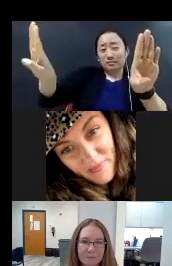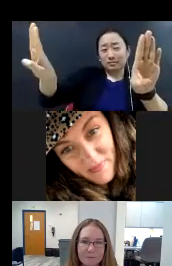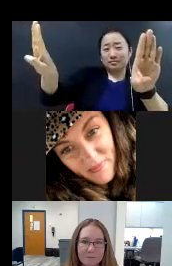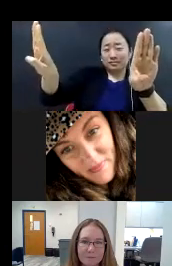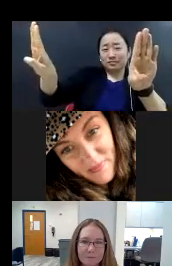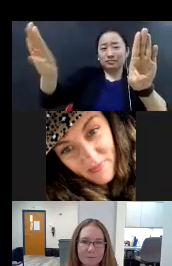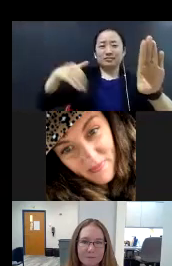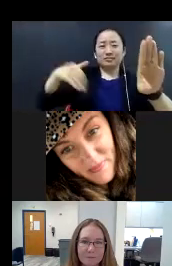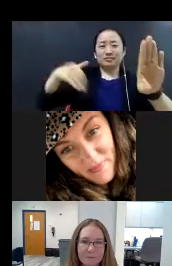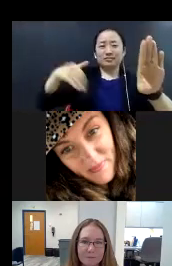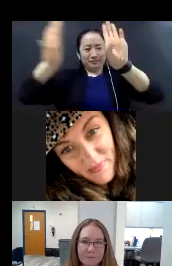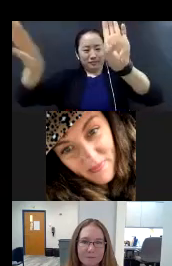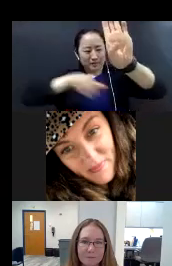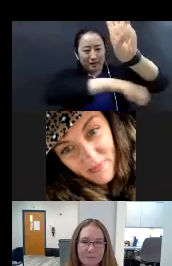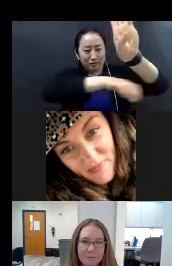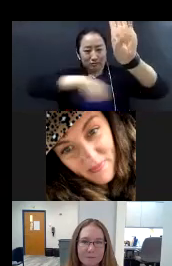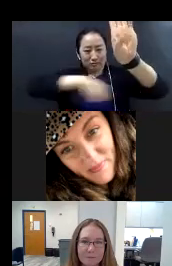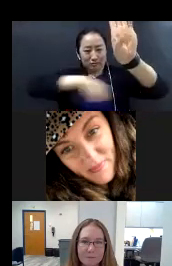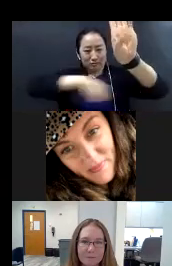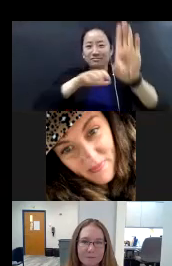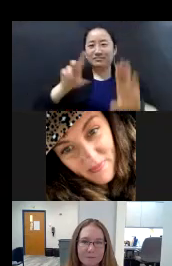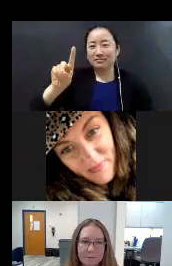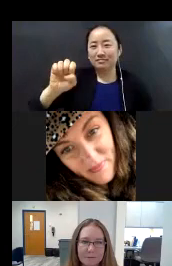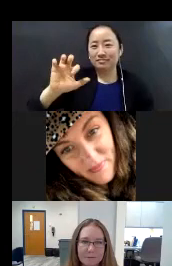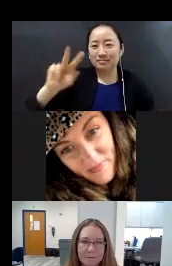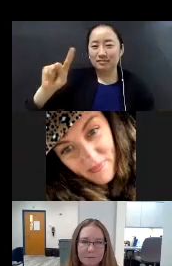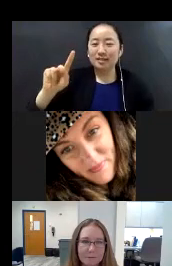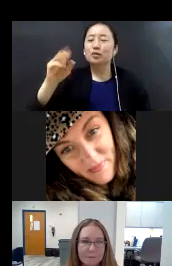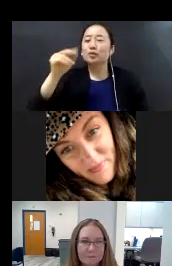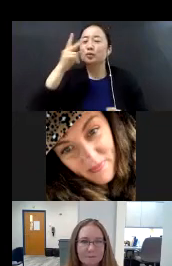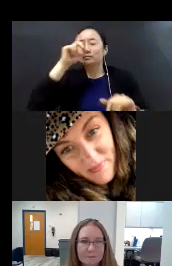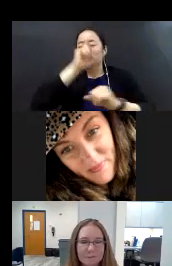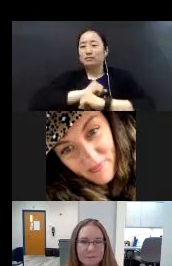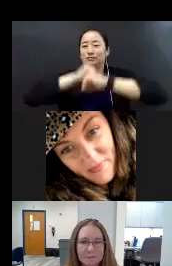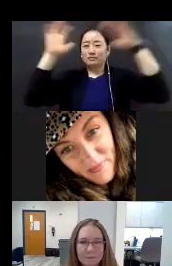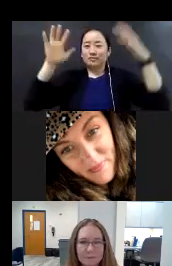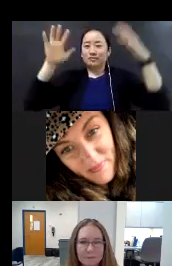AREA SO WE GET TO REALLY SEE THE FULL ENVIRONMENT, WHICH IS REALLY BENEFICIAL, ESPECIALLY